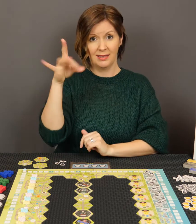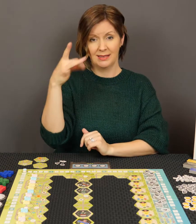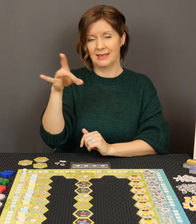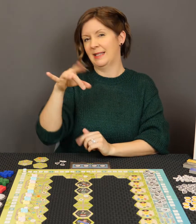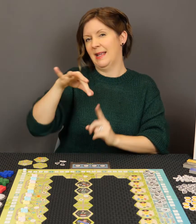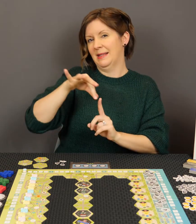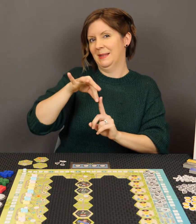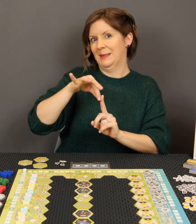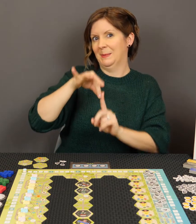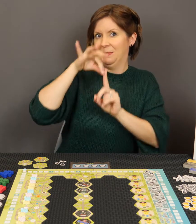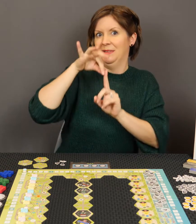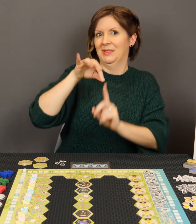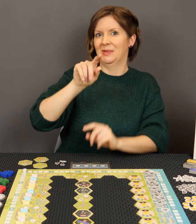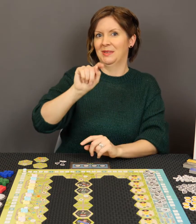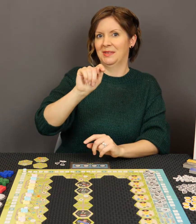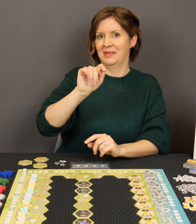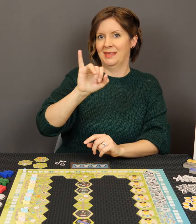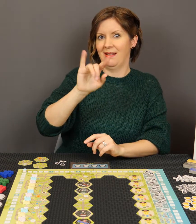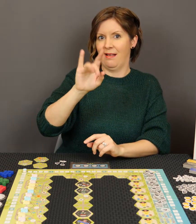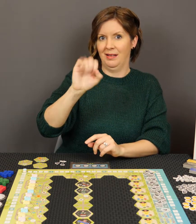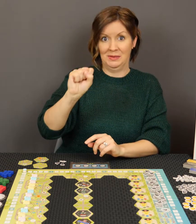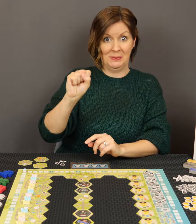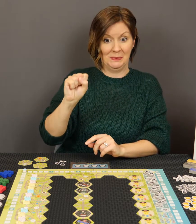Then you separate the 18 special tiles in the game.